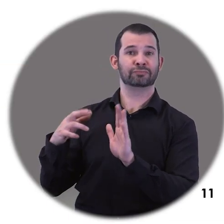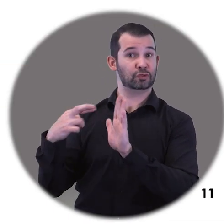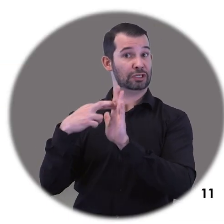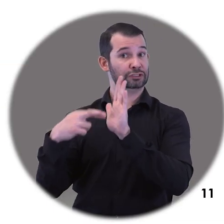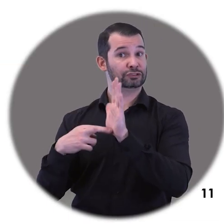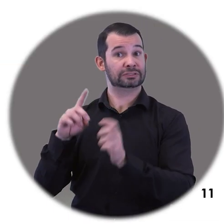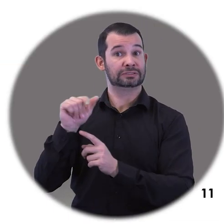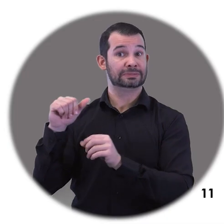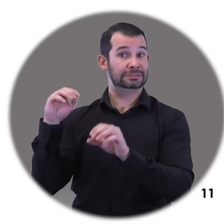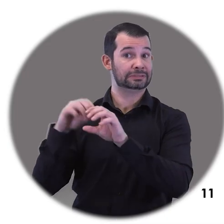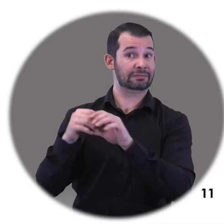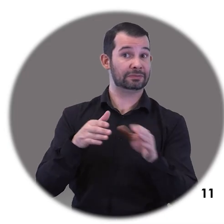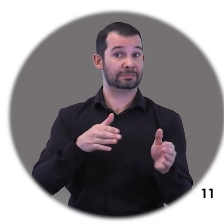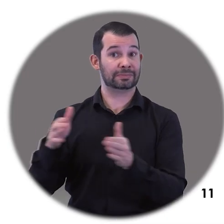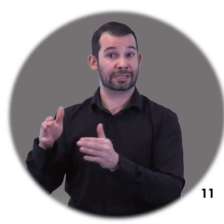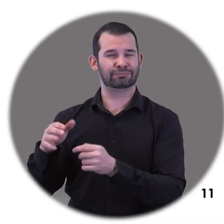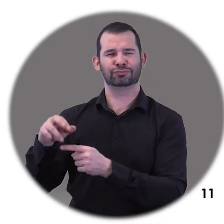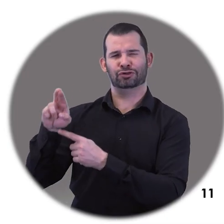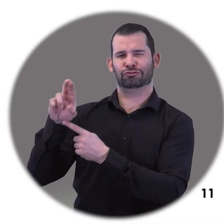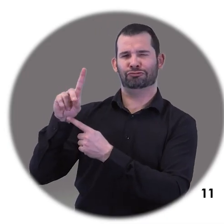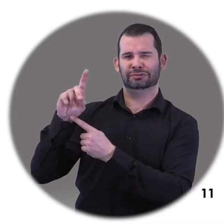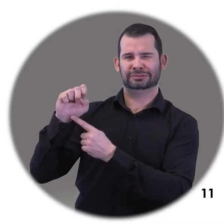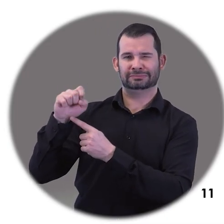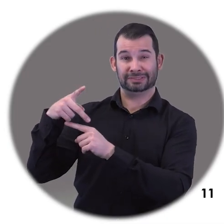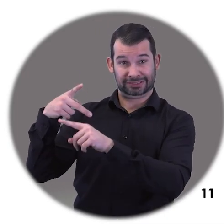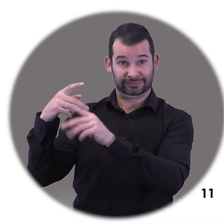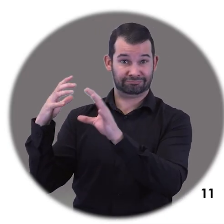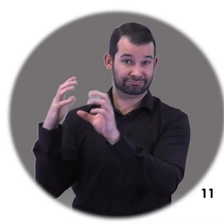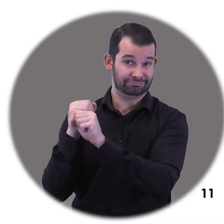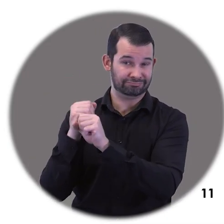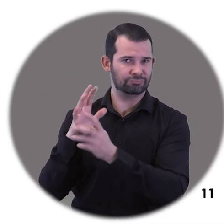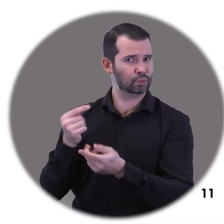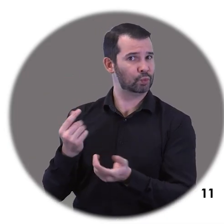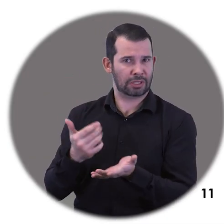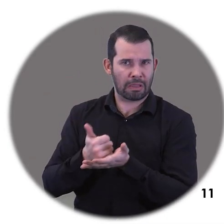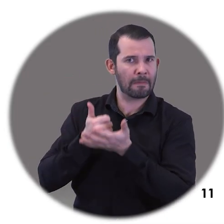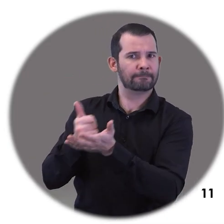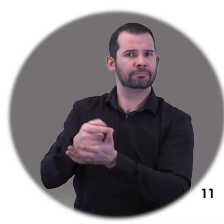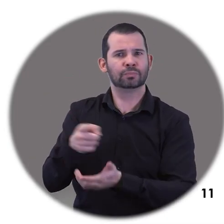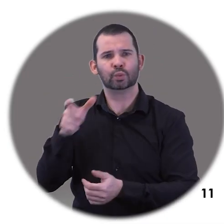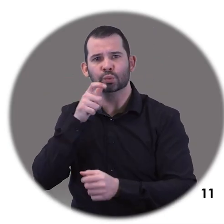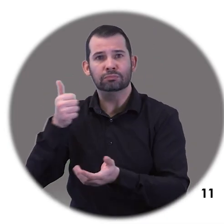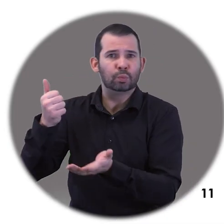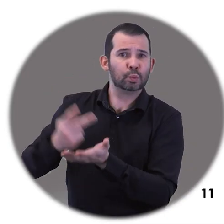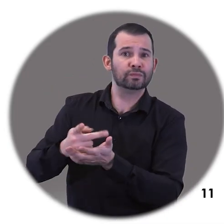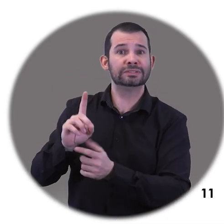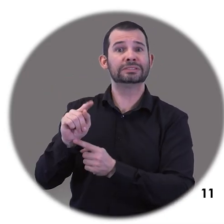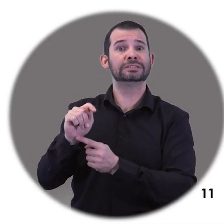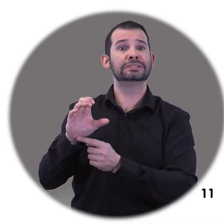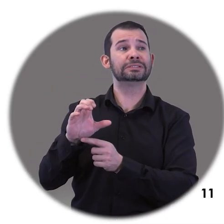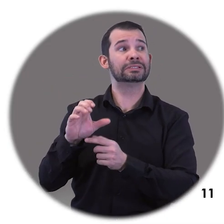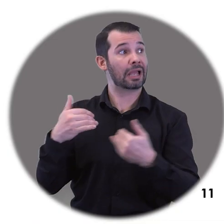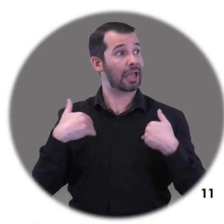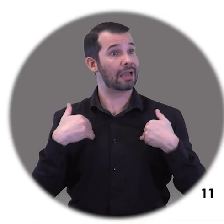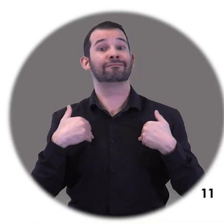A registered disability savings plan, or RDSP, helps those who are approved for the DTC